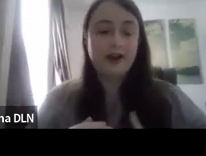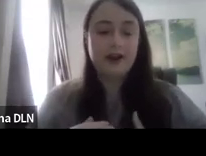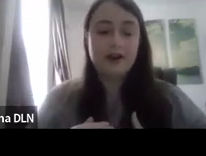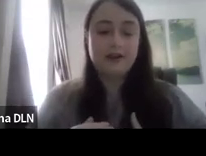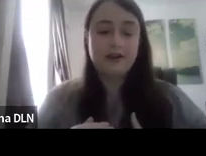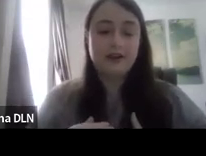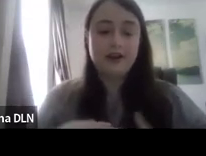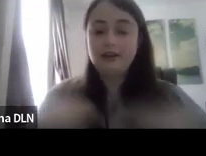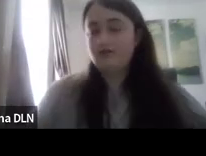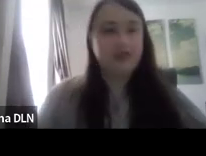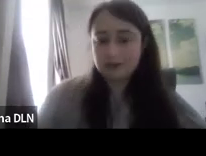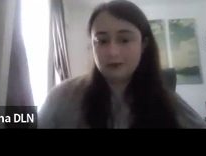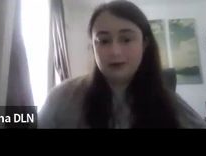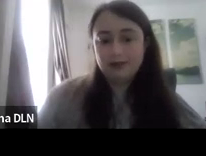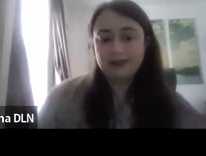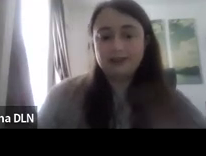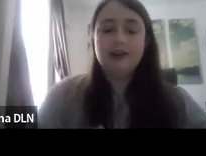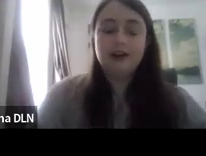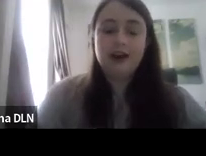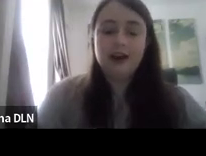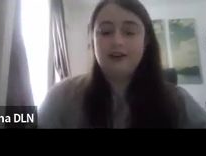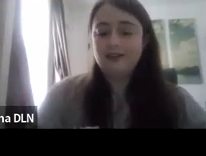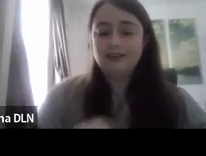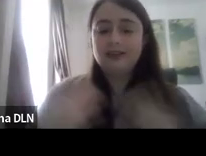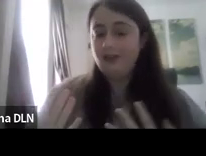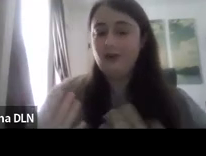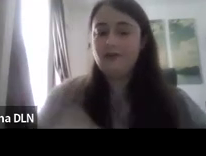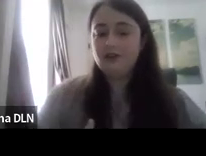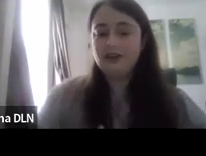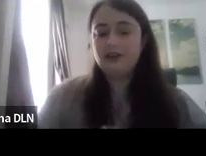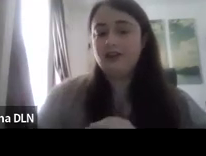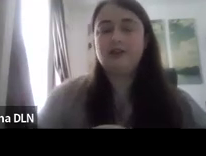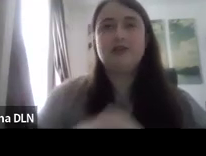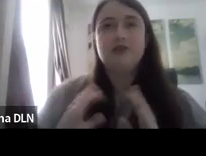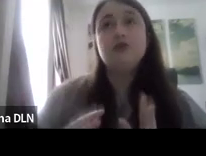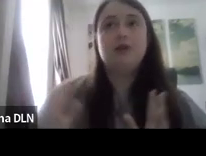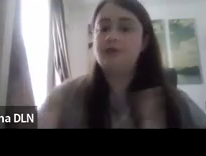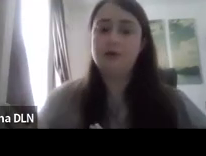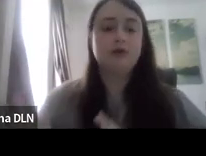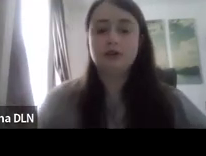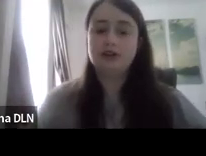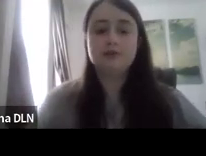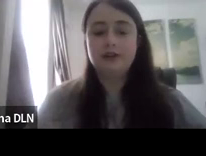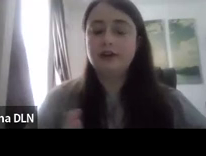and the adjustment was put in place. And it's worth noting that this super bespoke adjustment at